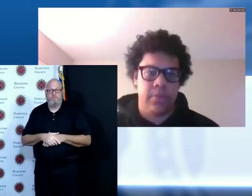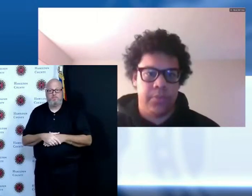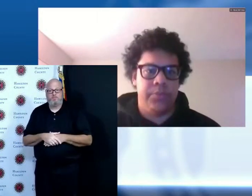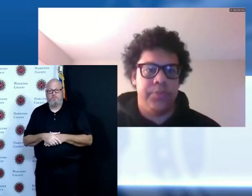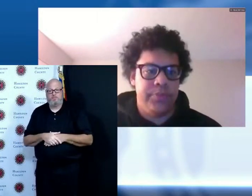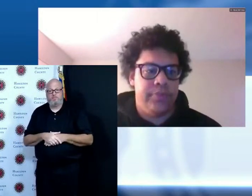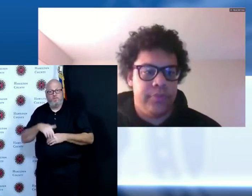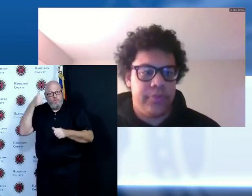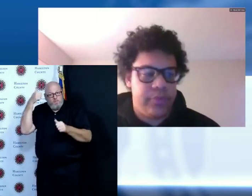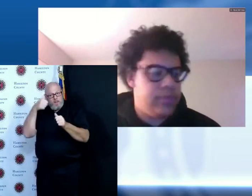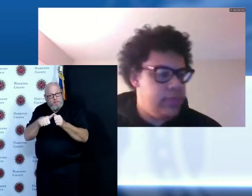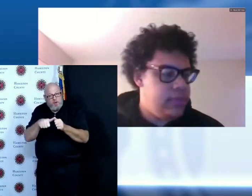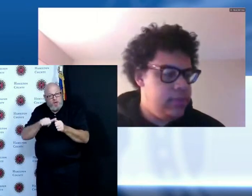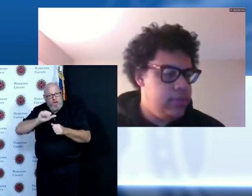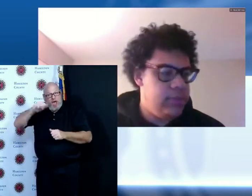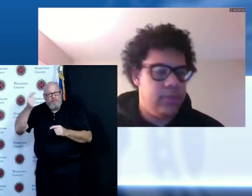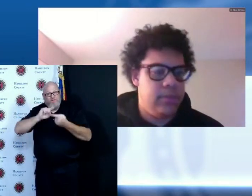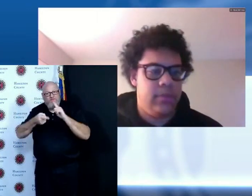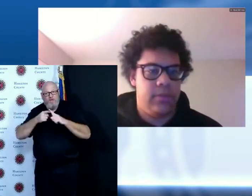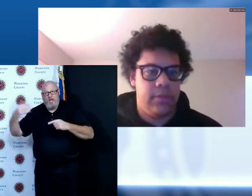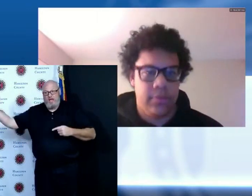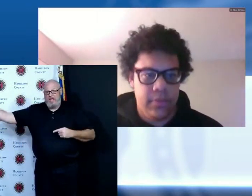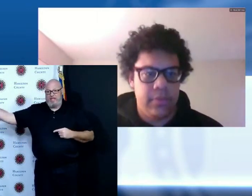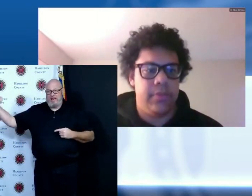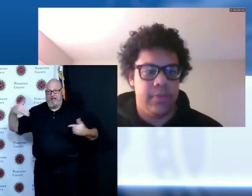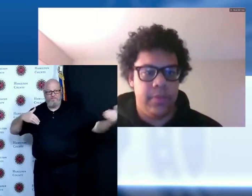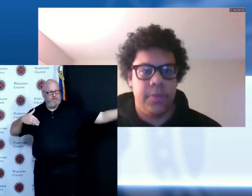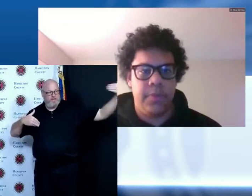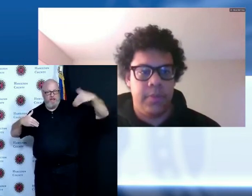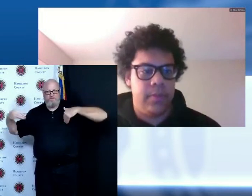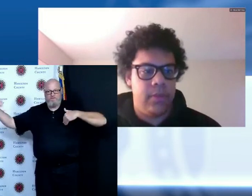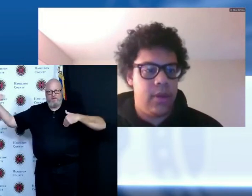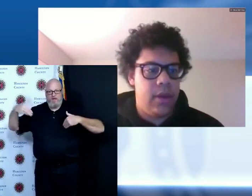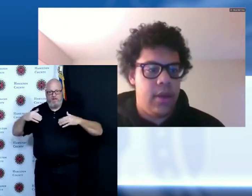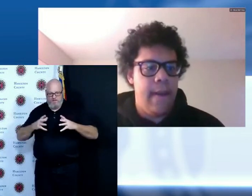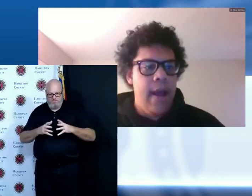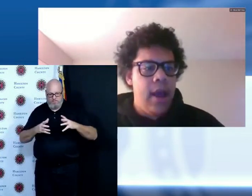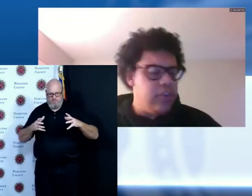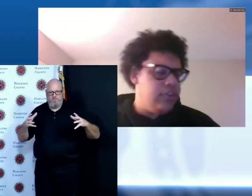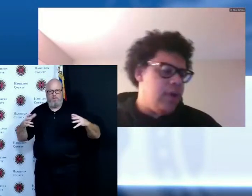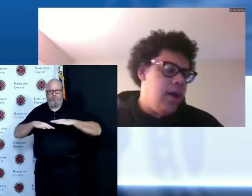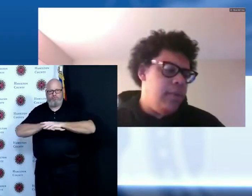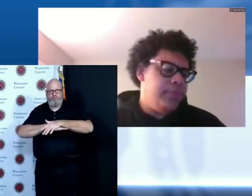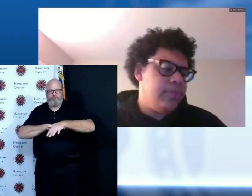shy of 700. so we need to continue to see that those cases fall at the rate that they are and